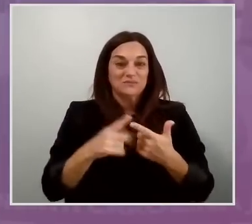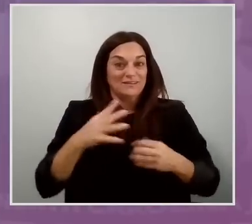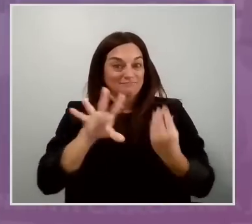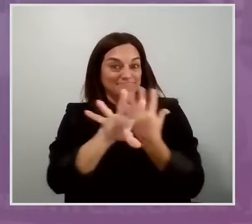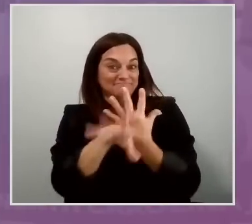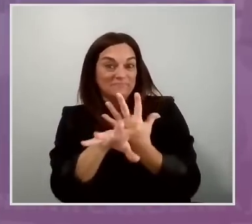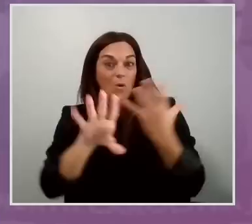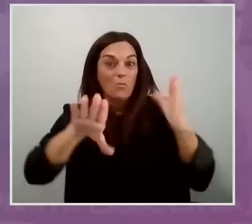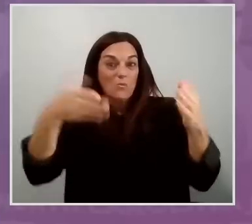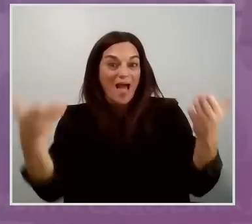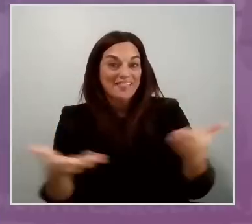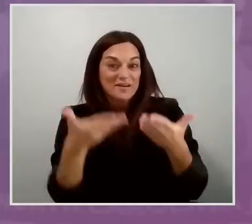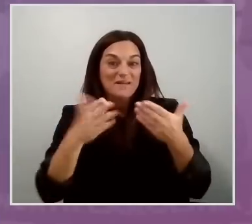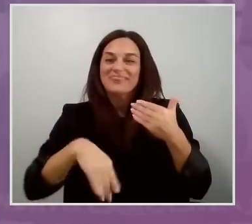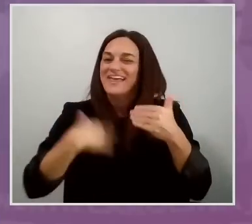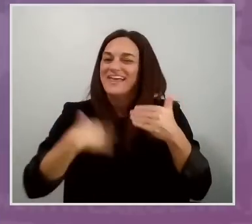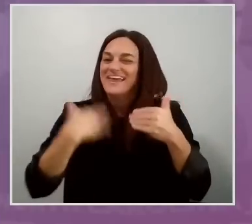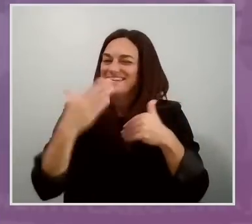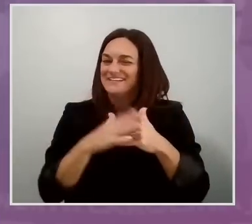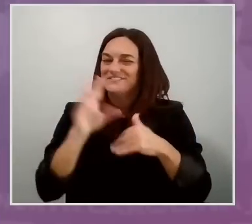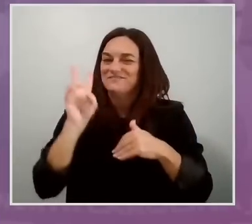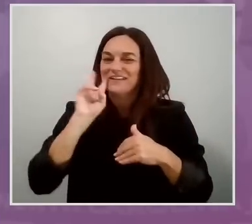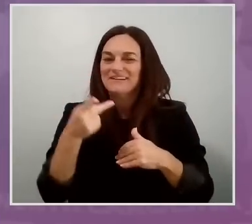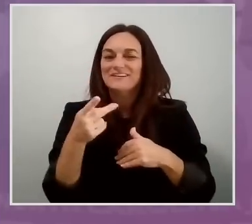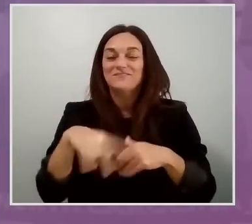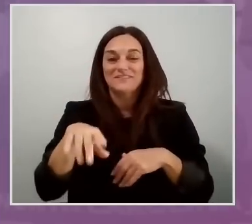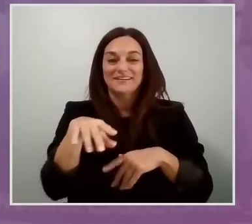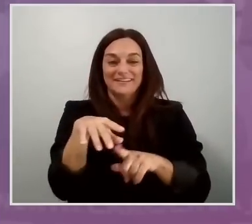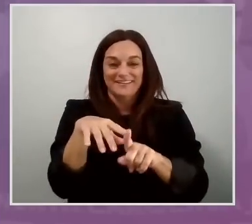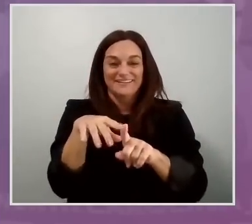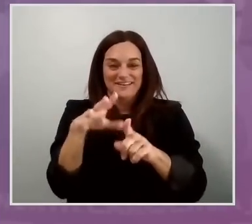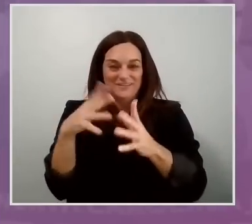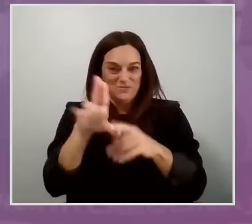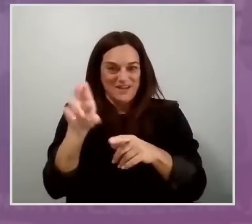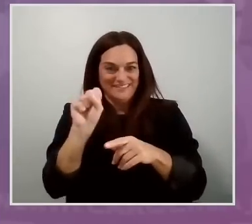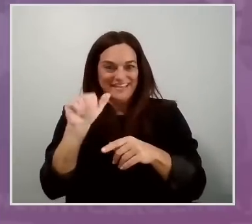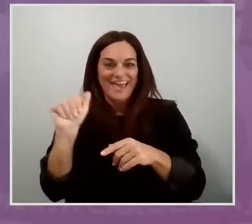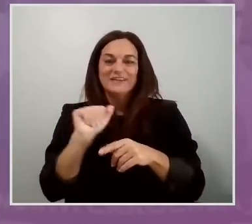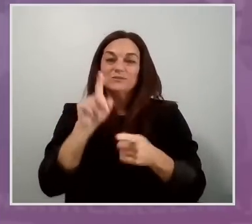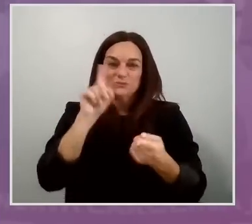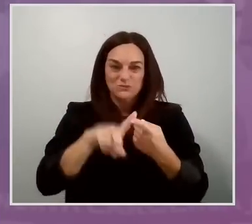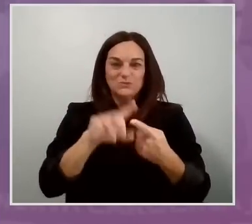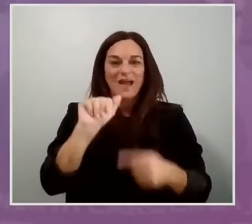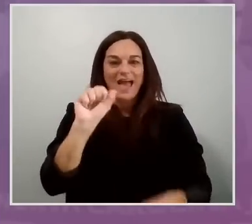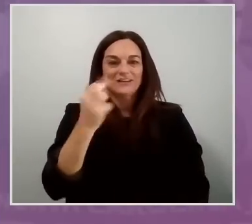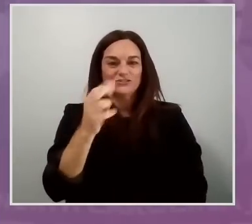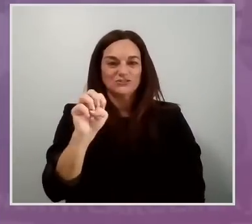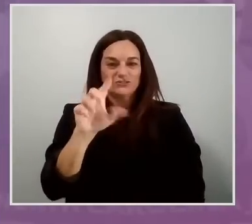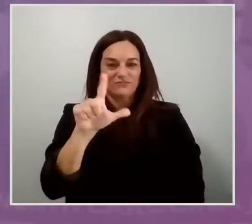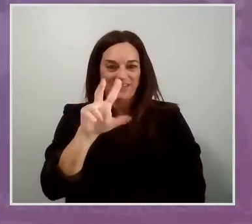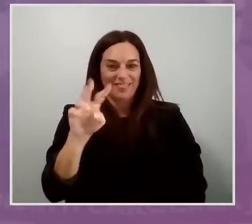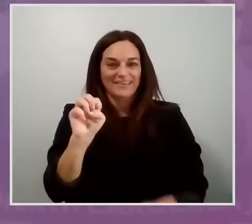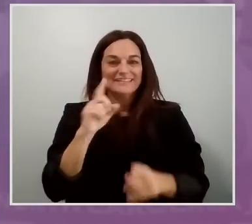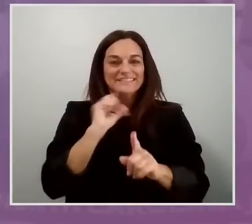AND OF COURSE, IT IS MY GREAT HONOR AND PLEASURE TO VIRTUALLY WELCOME THE NEXT